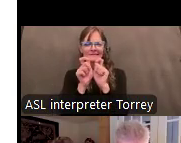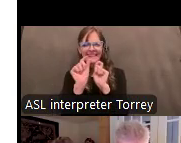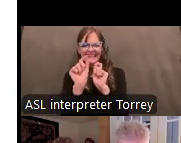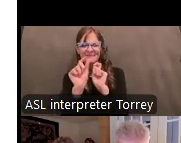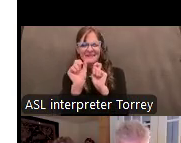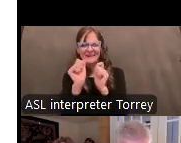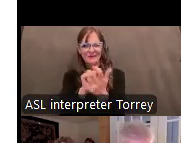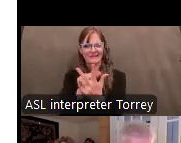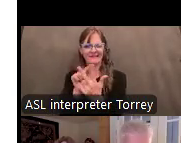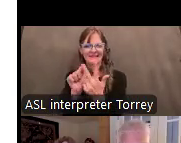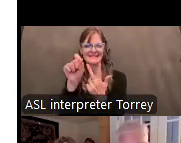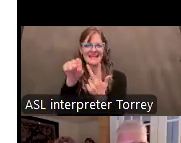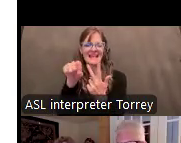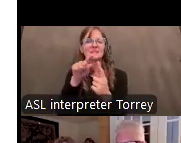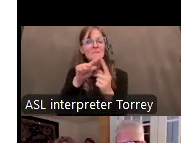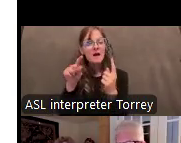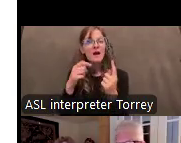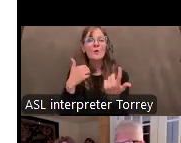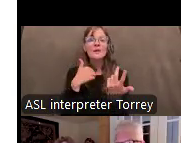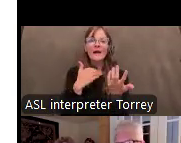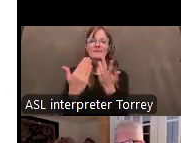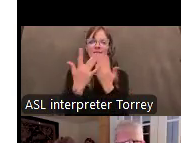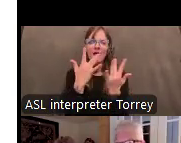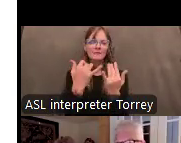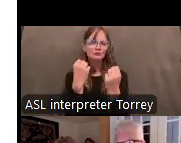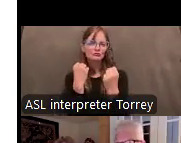and also the voice of how we talk to people,